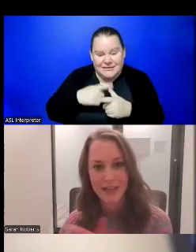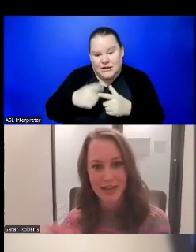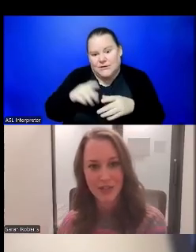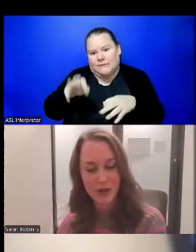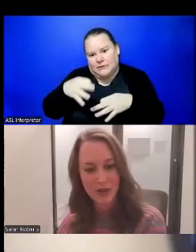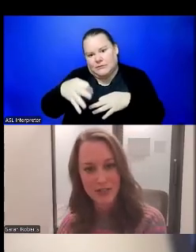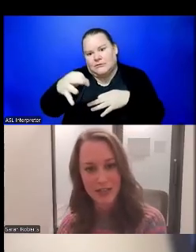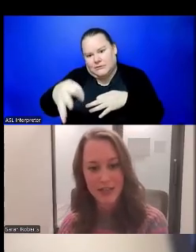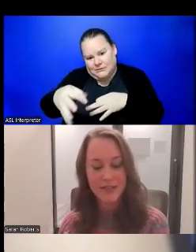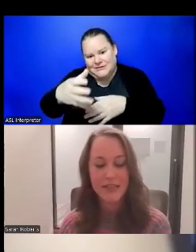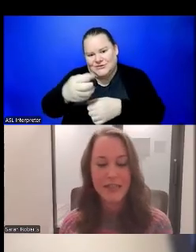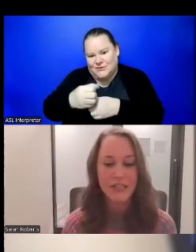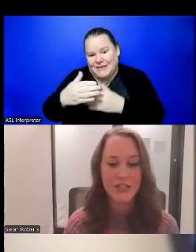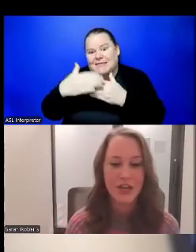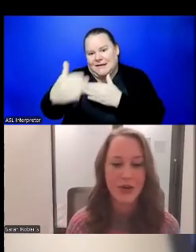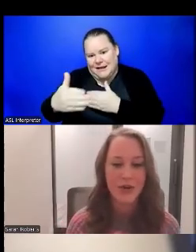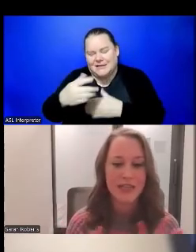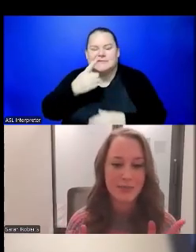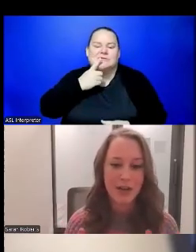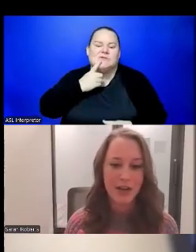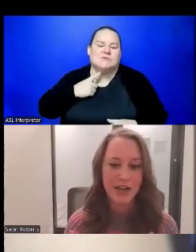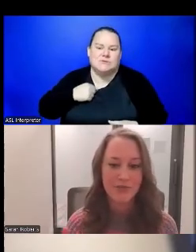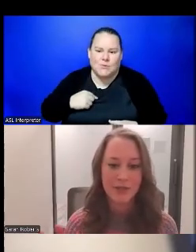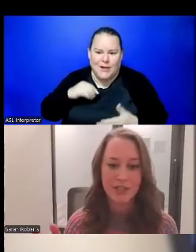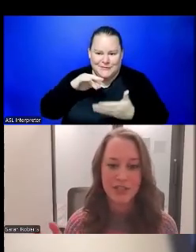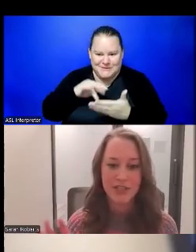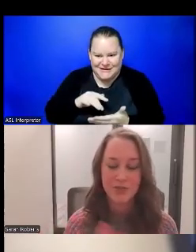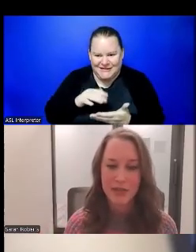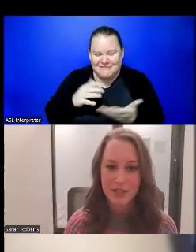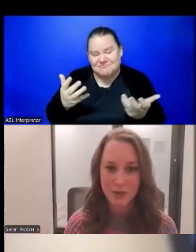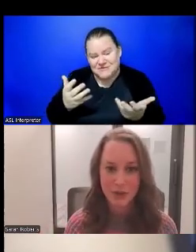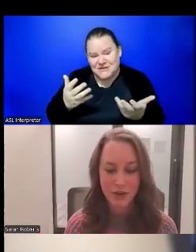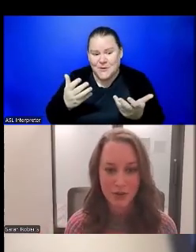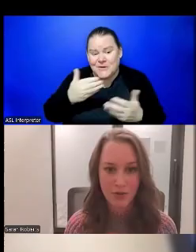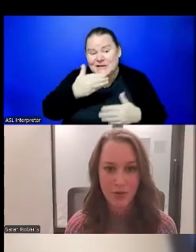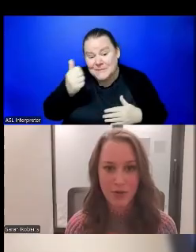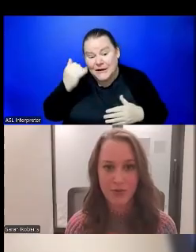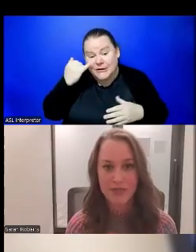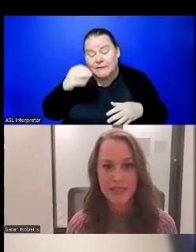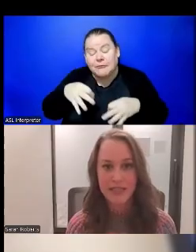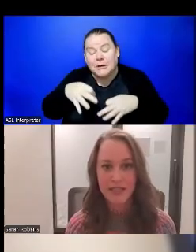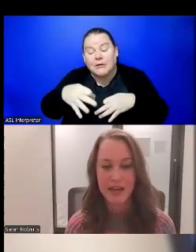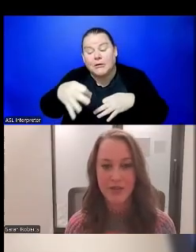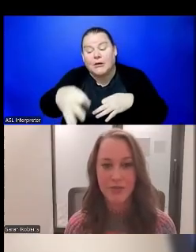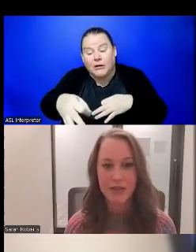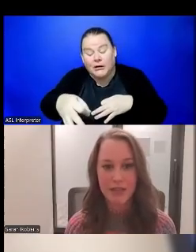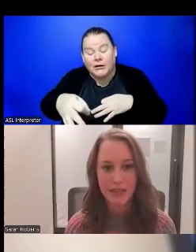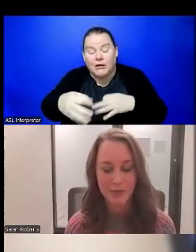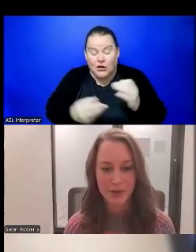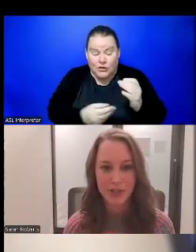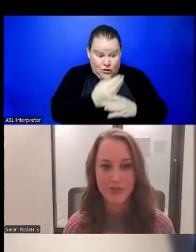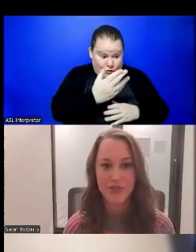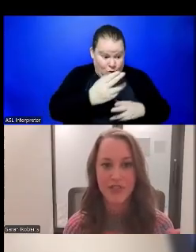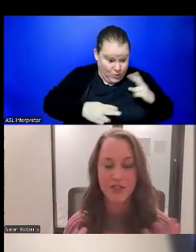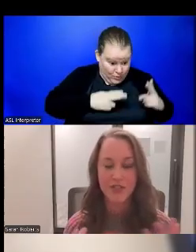get the next swallow study. So it's better if we just wait till we're on growth hormone, we see that that really improves their